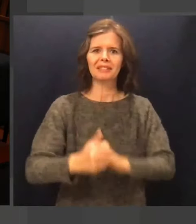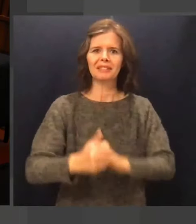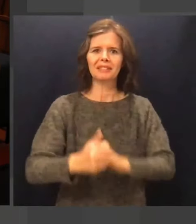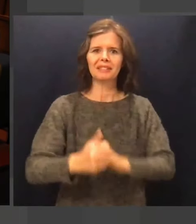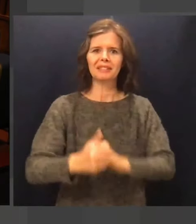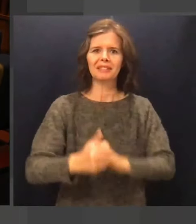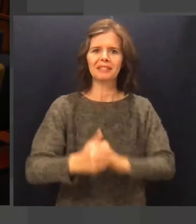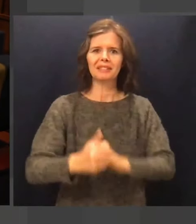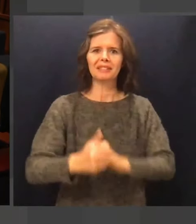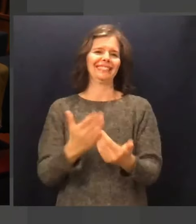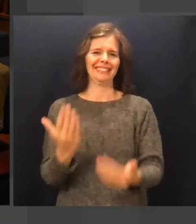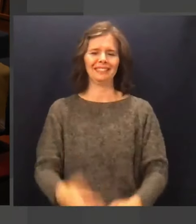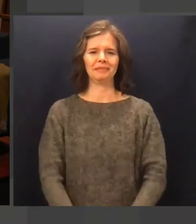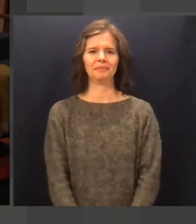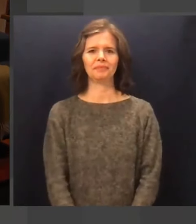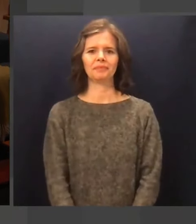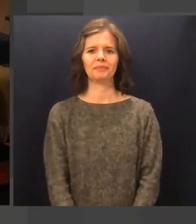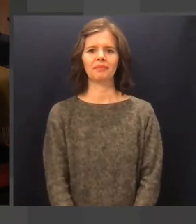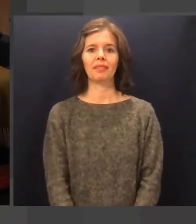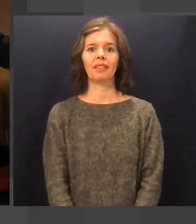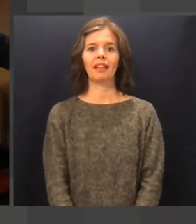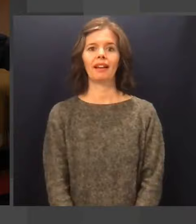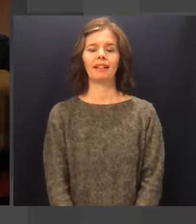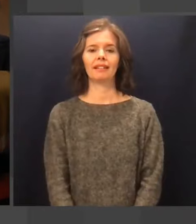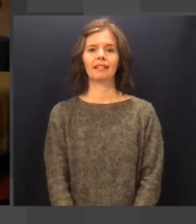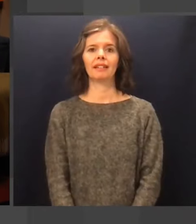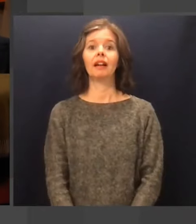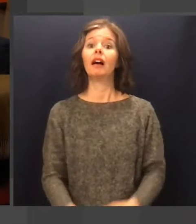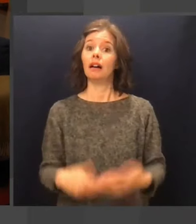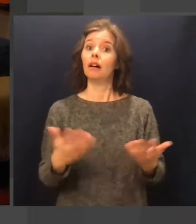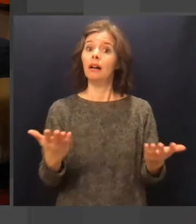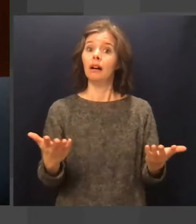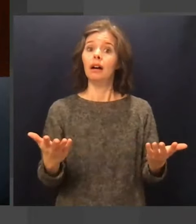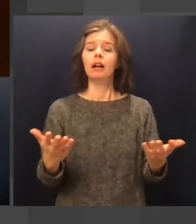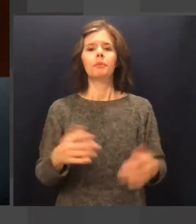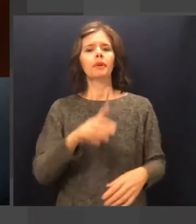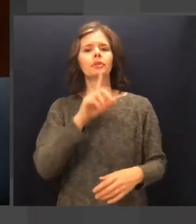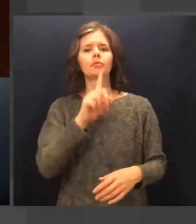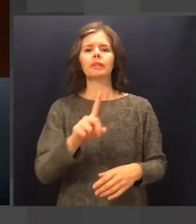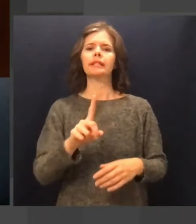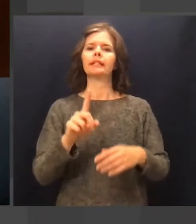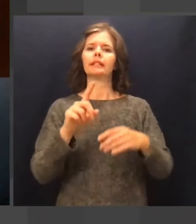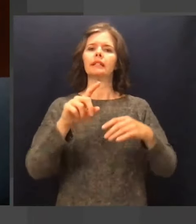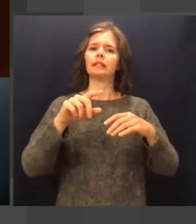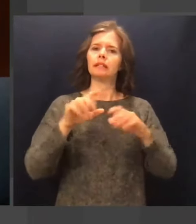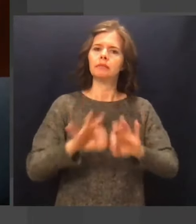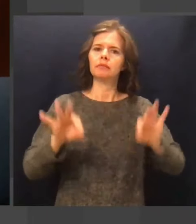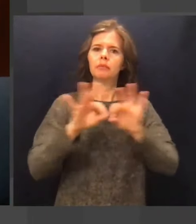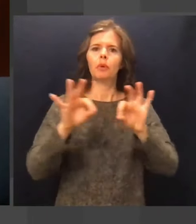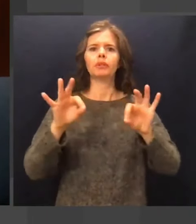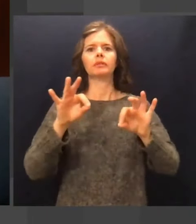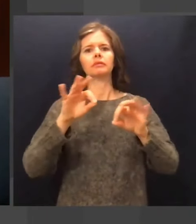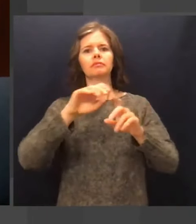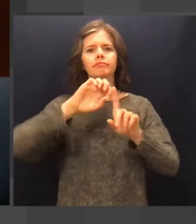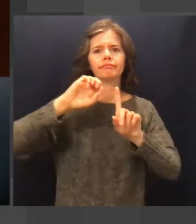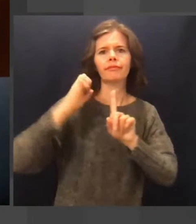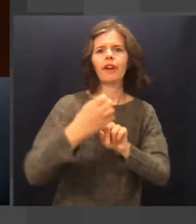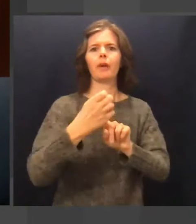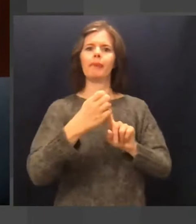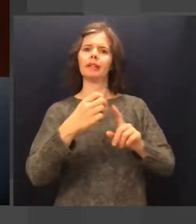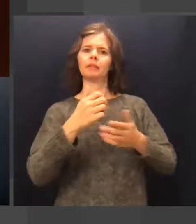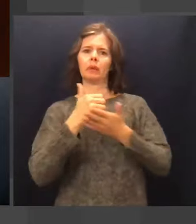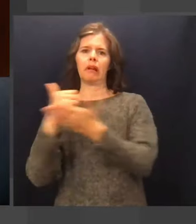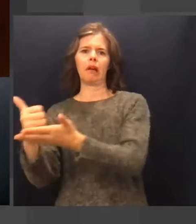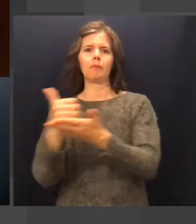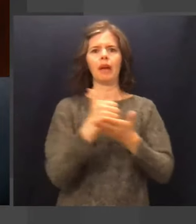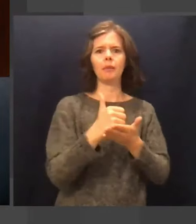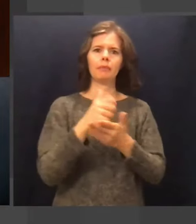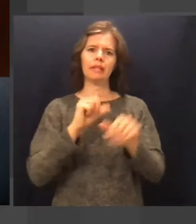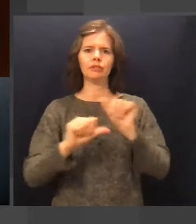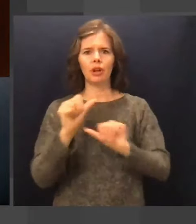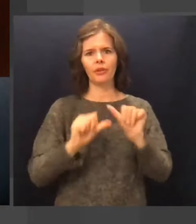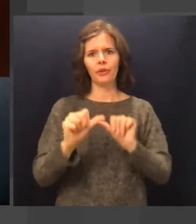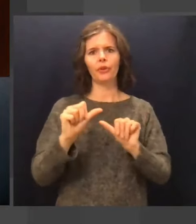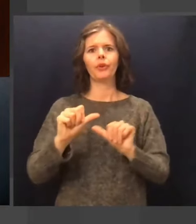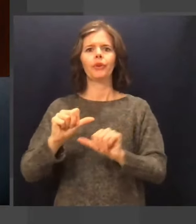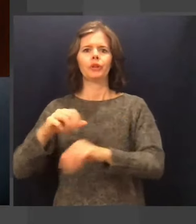QUITE AN EASY JOB.